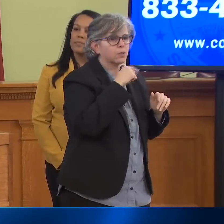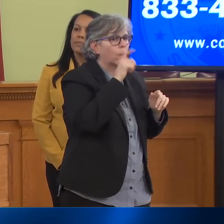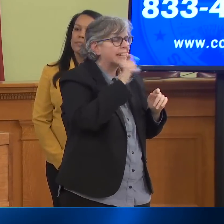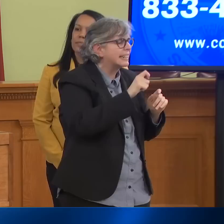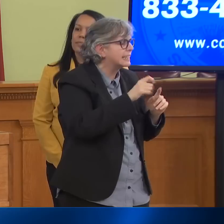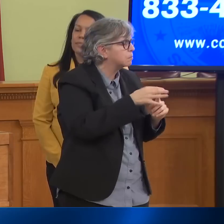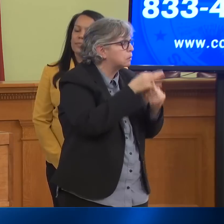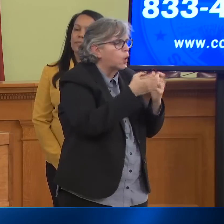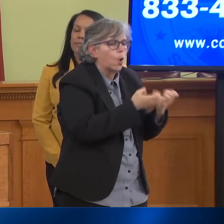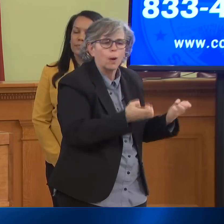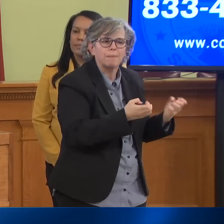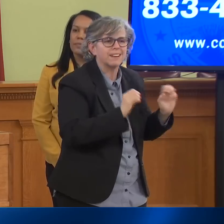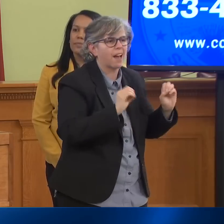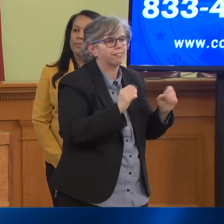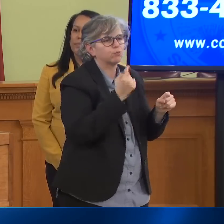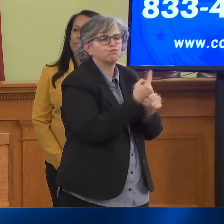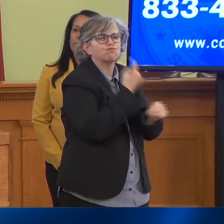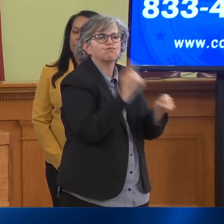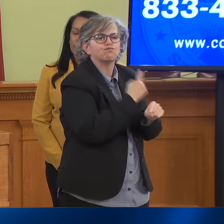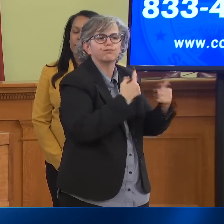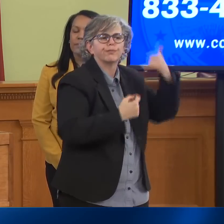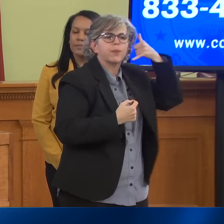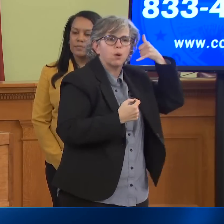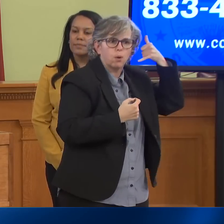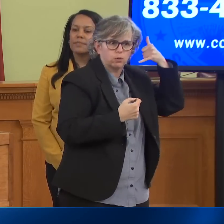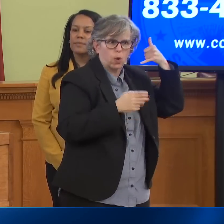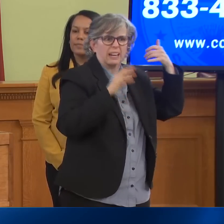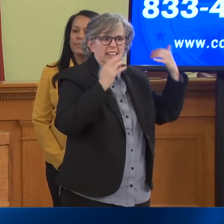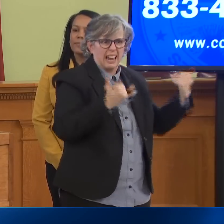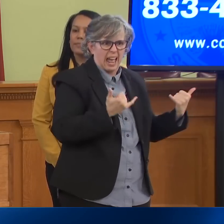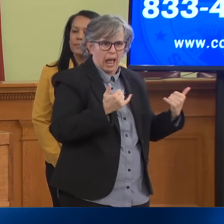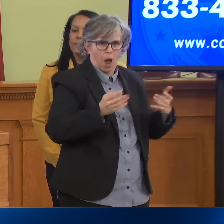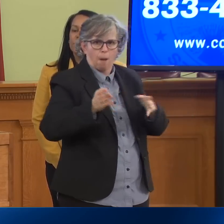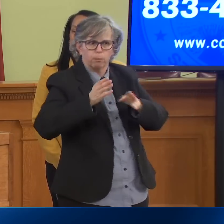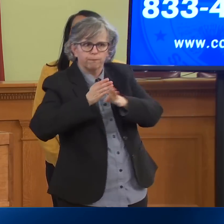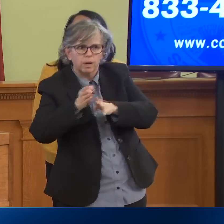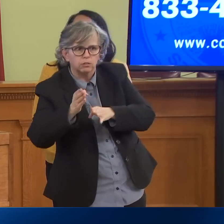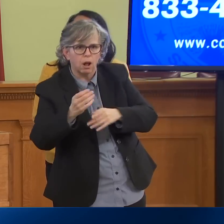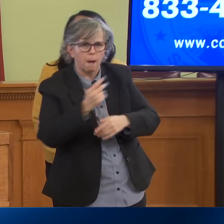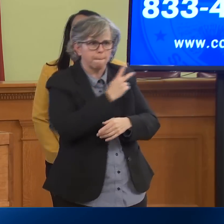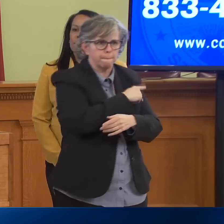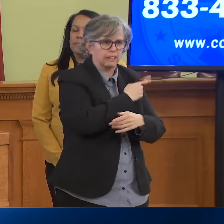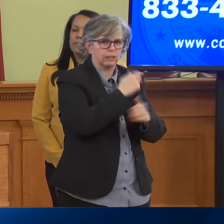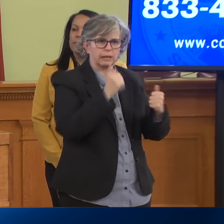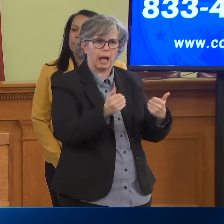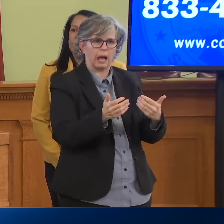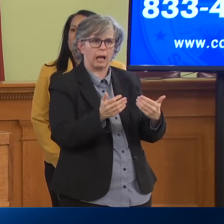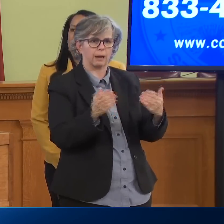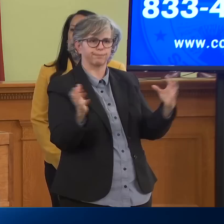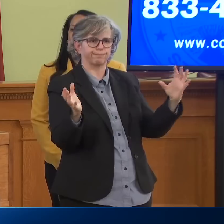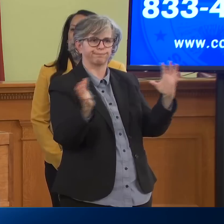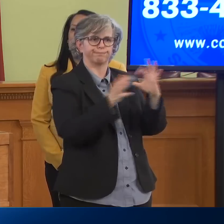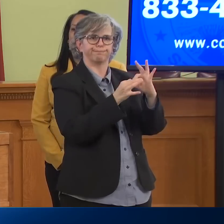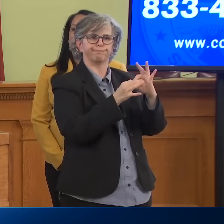EVERY COMMUNITY. THIS IMPACT IS SOMETHING THE LIEUTENANT GOVERNOR HAS BEEN TAKING ON IN OUR STATE. IT ALSO ELIMINATES THE NEED FOR SPECIAL EQUIPMENT TO CONNECT THROUGH VIDEOCONFERENCING.